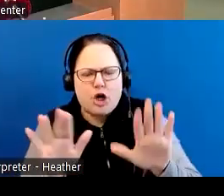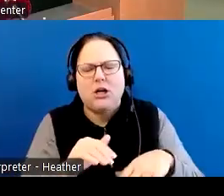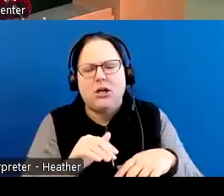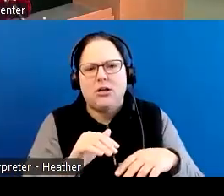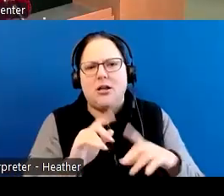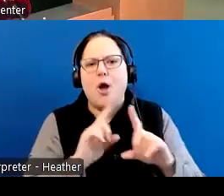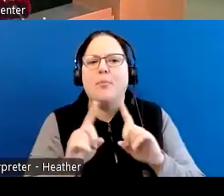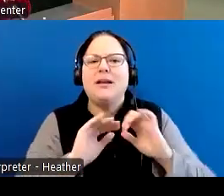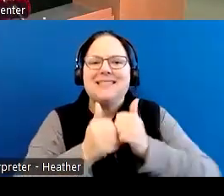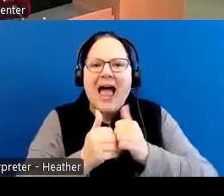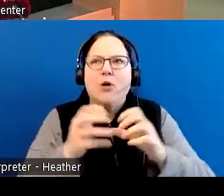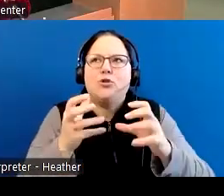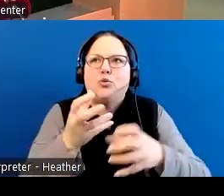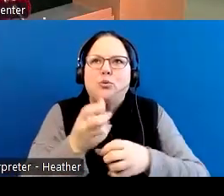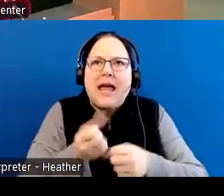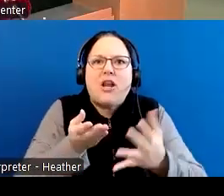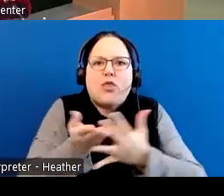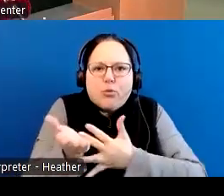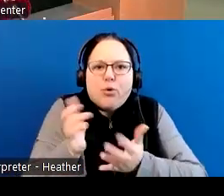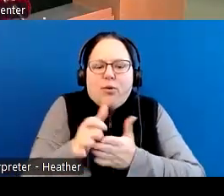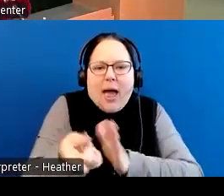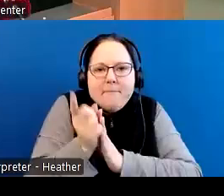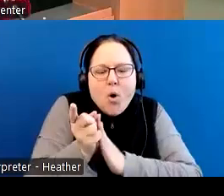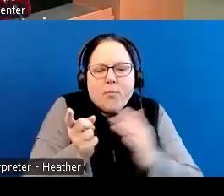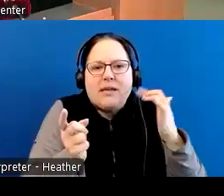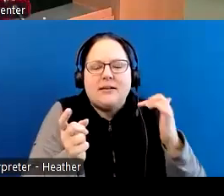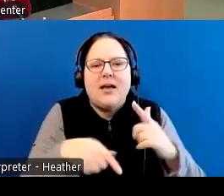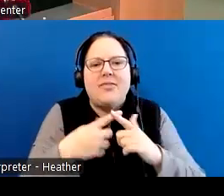the moments. Um and then there's and then on the narrative front like well why do we